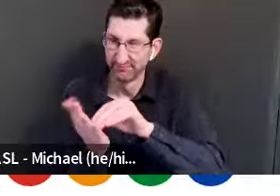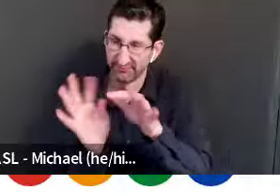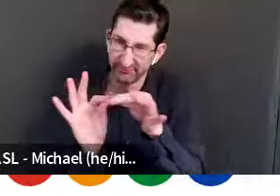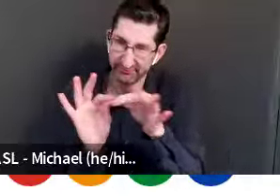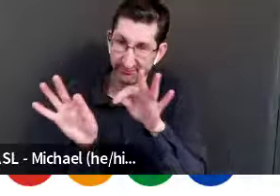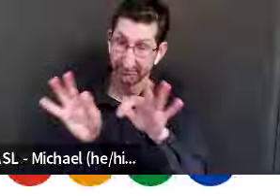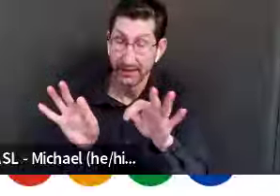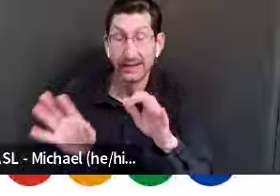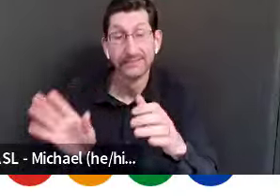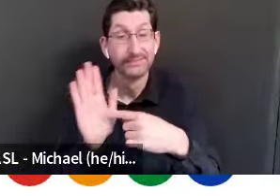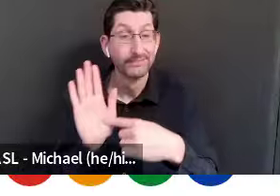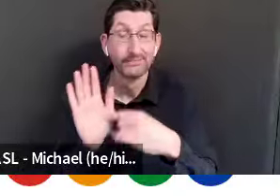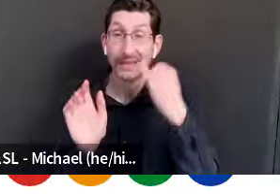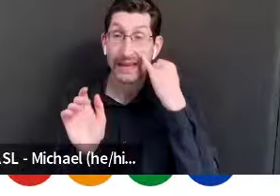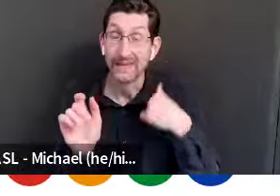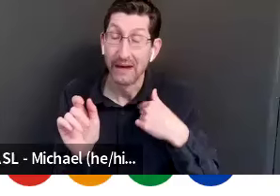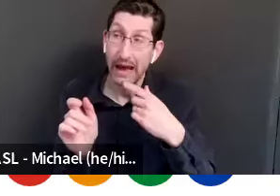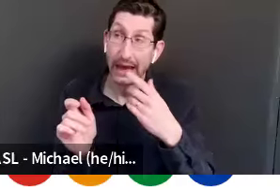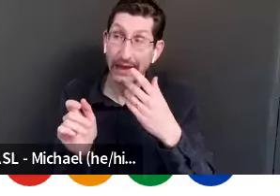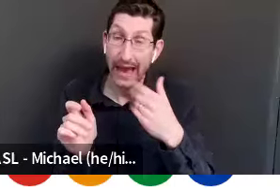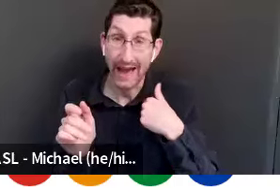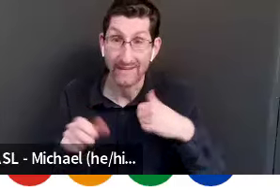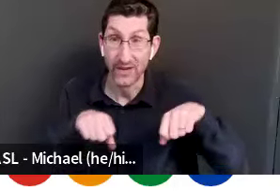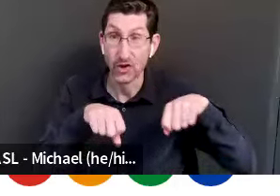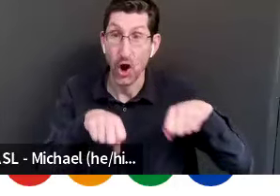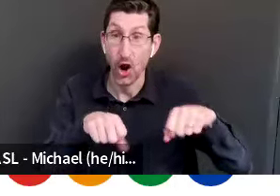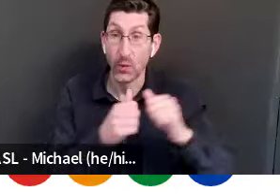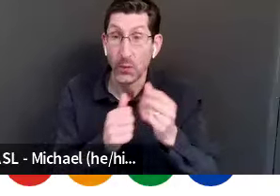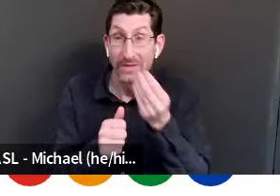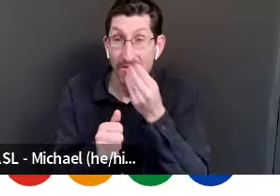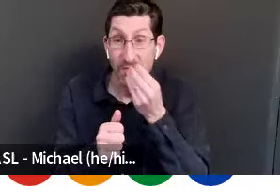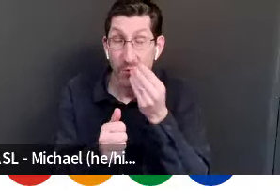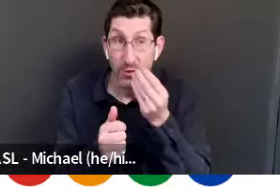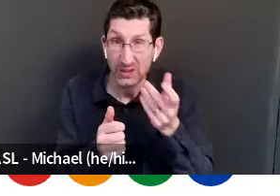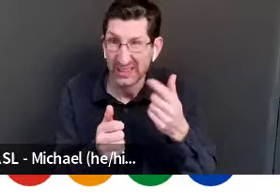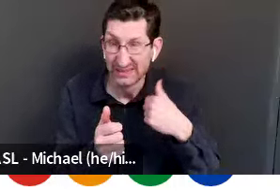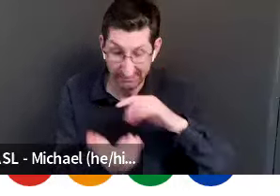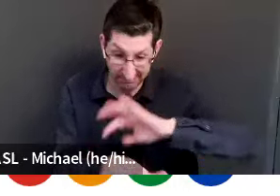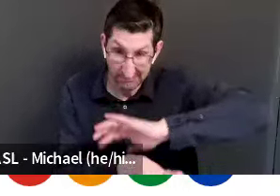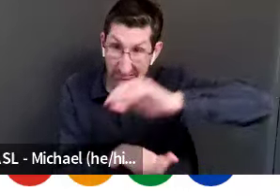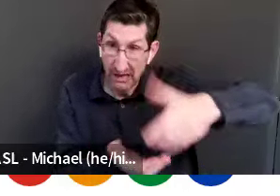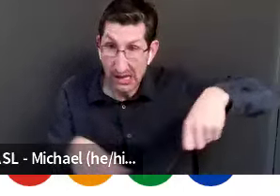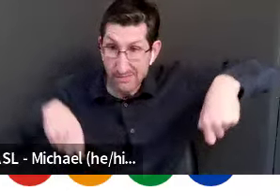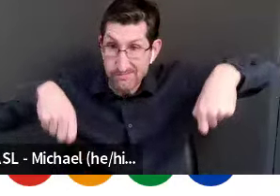NOTE AHEAD OF TIME.